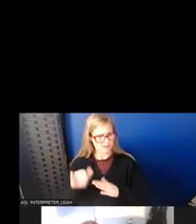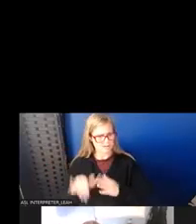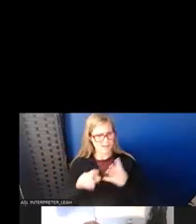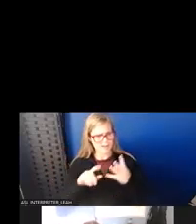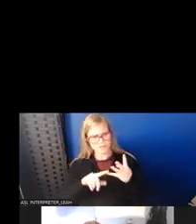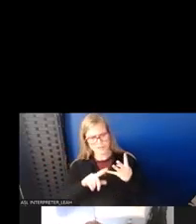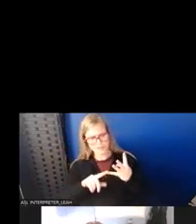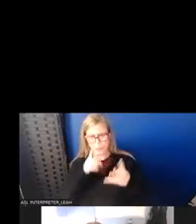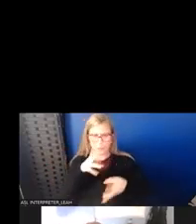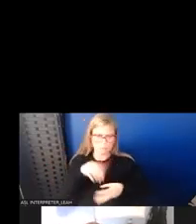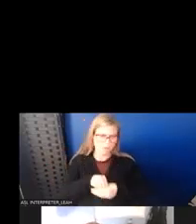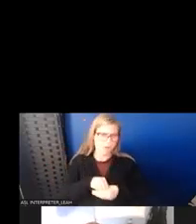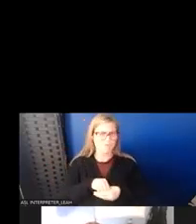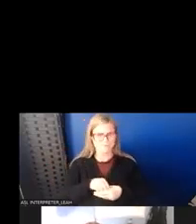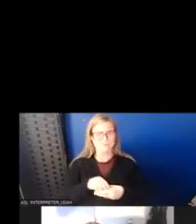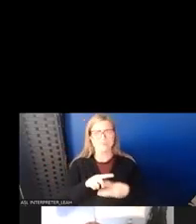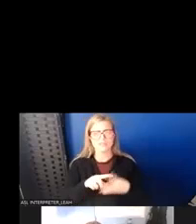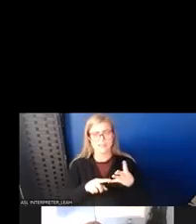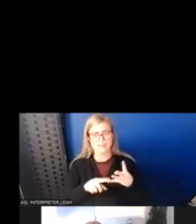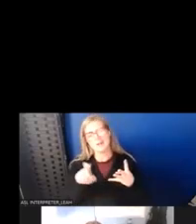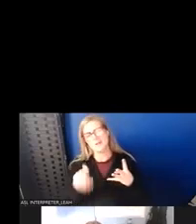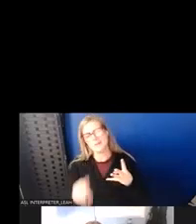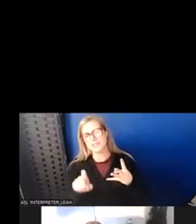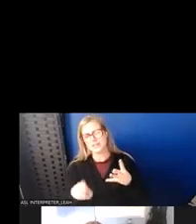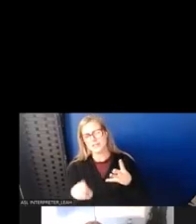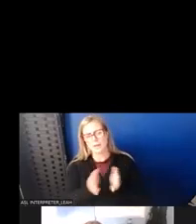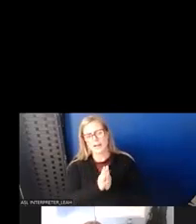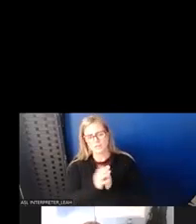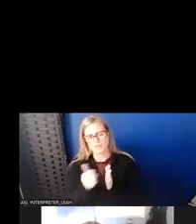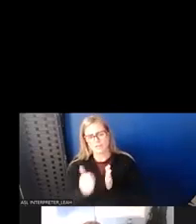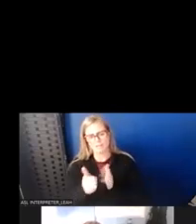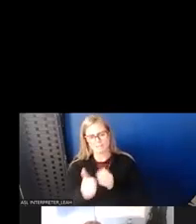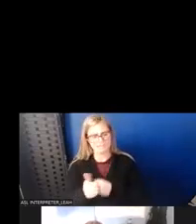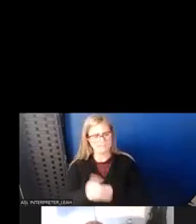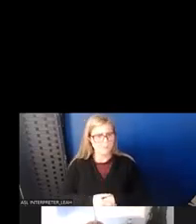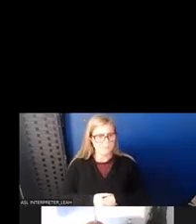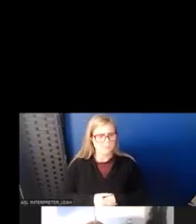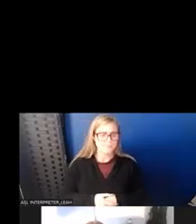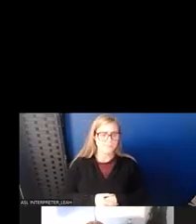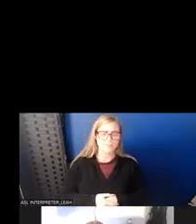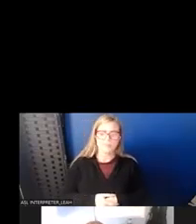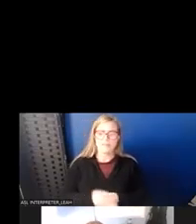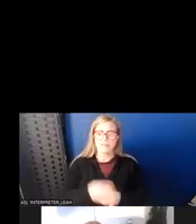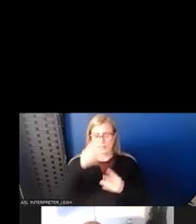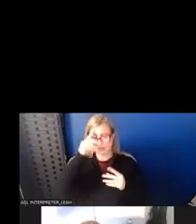So these are the questions that you really need to ask. And if you want to think a little bit deeper about who do